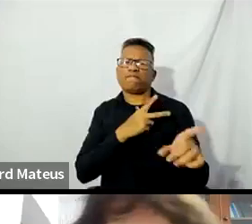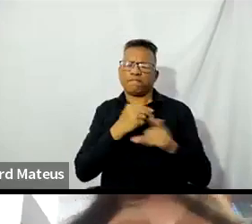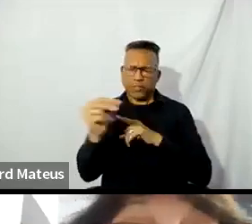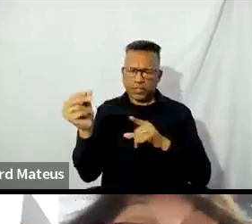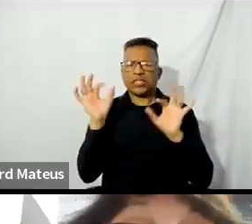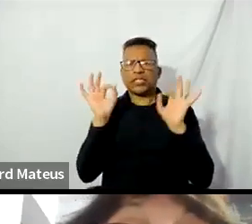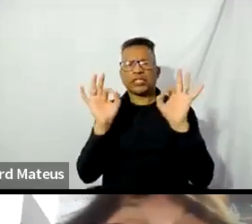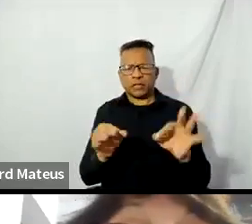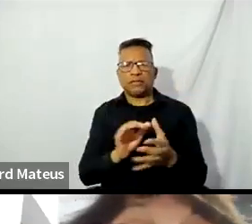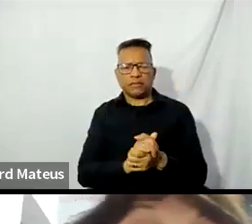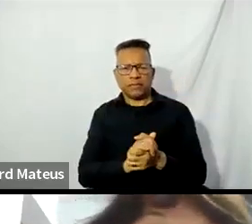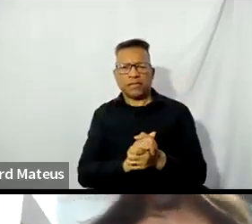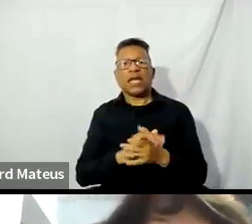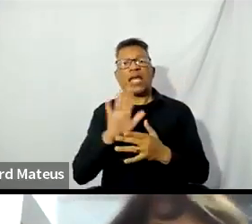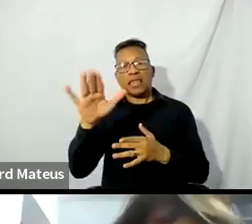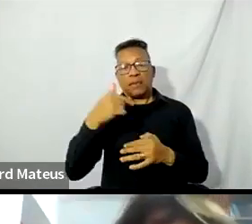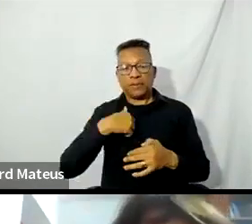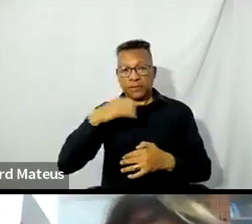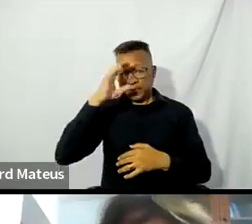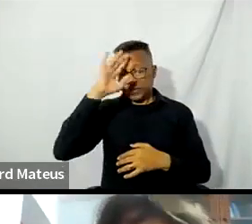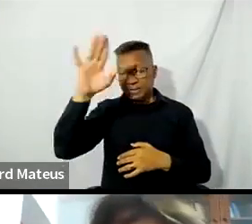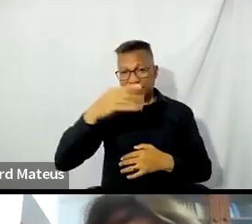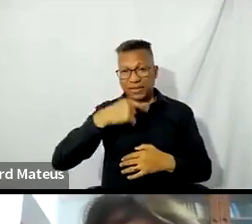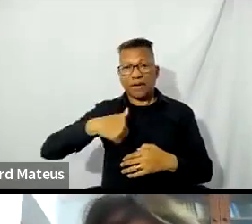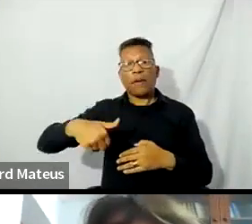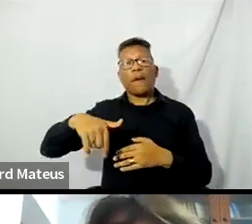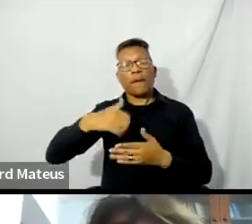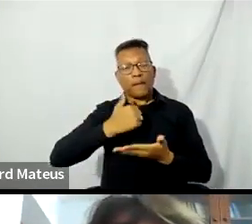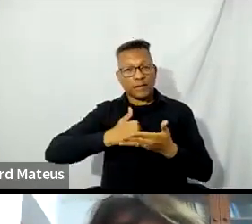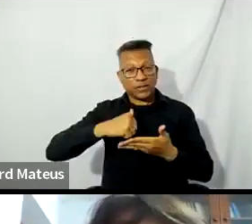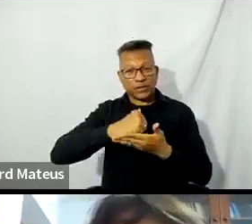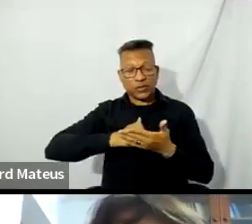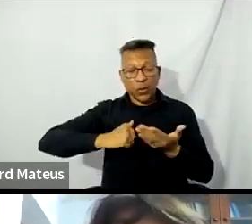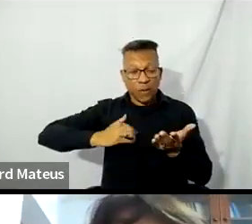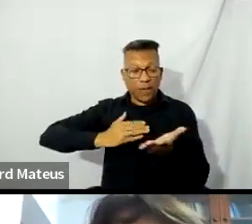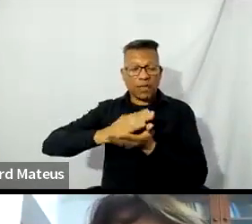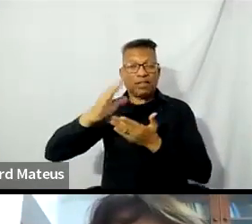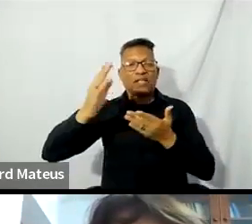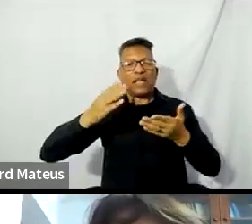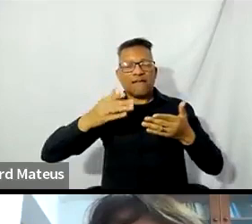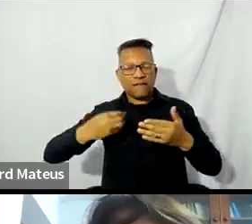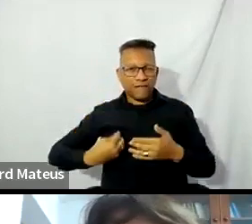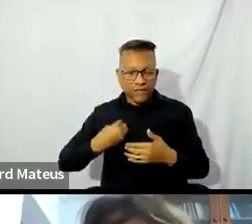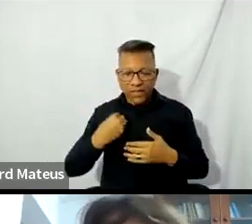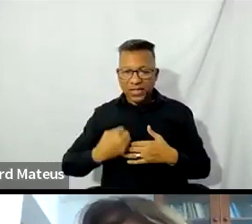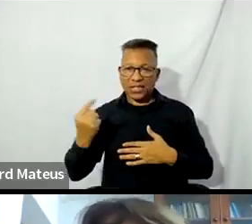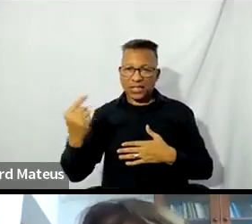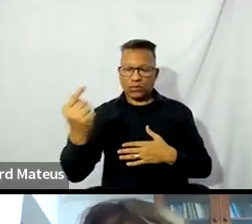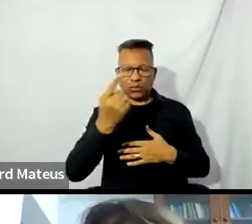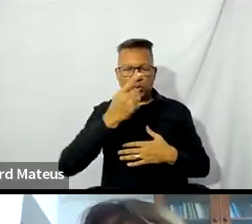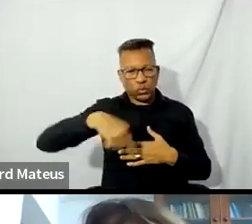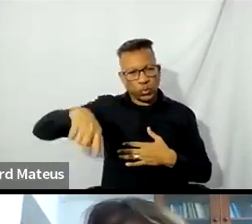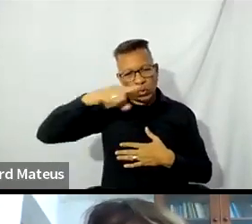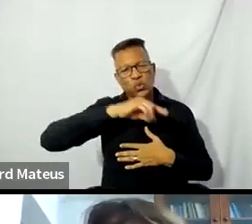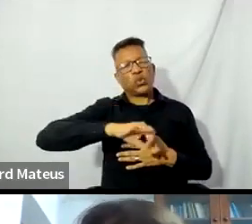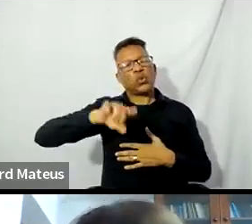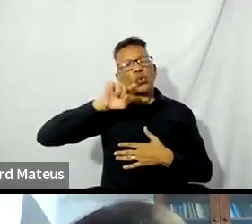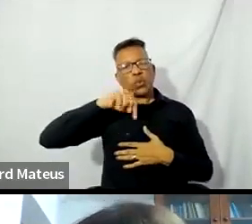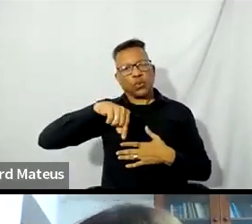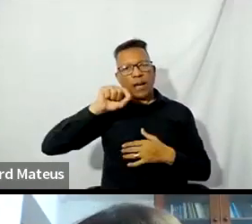start, the start, the basic principle of of all life of all life and all our all life and all our lives is that we are are self-moving and